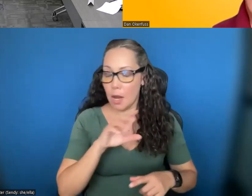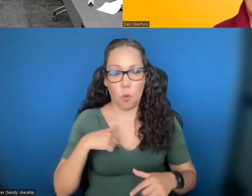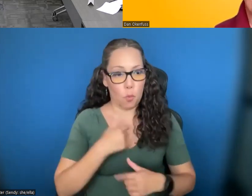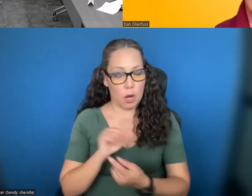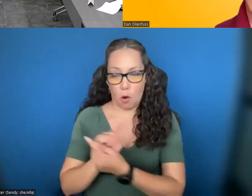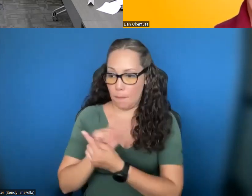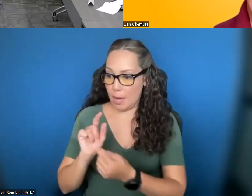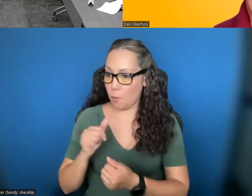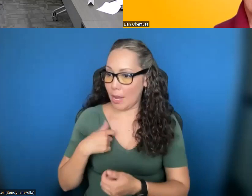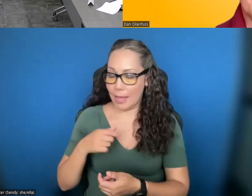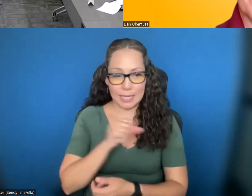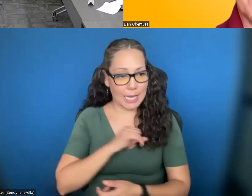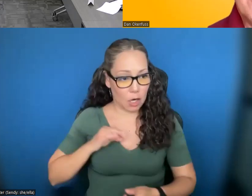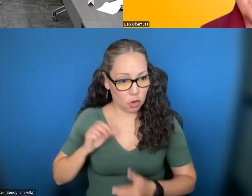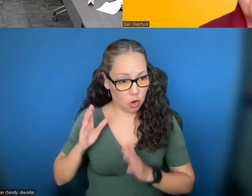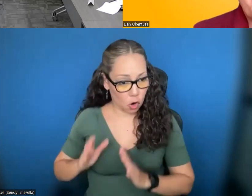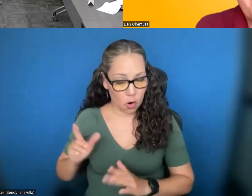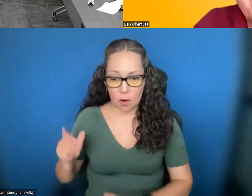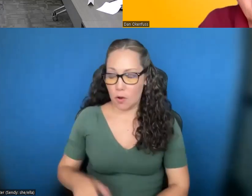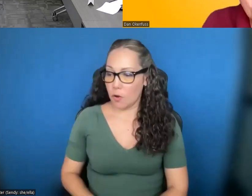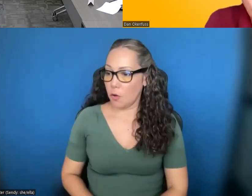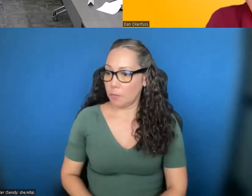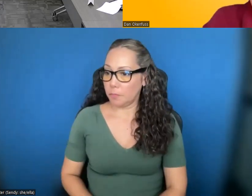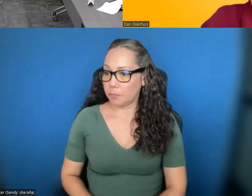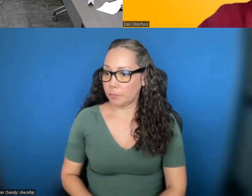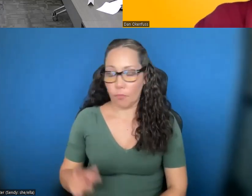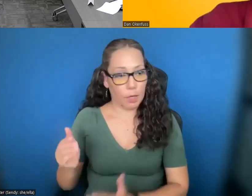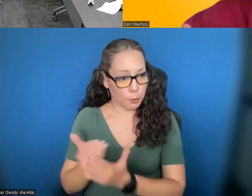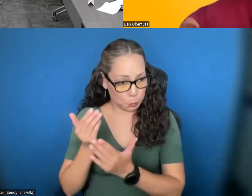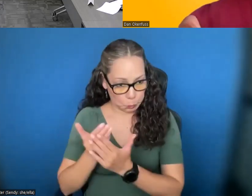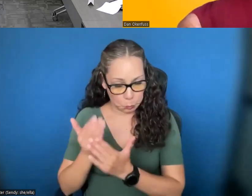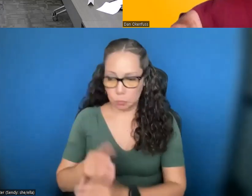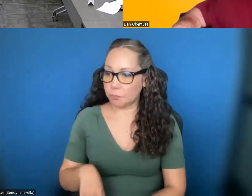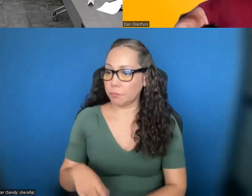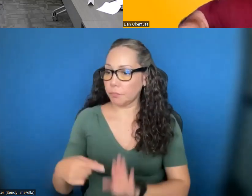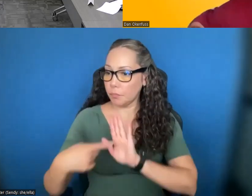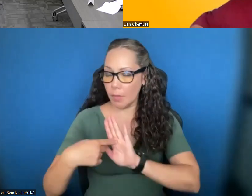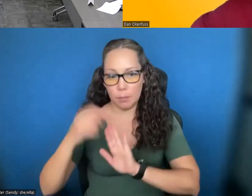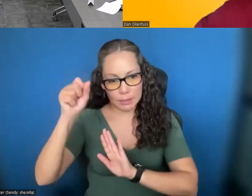Ashby Angelique Ashby who's a new Senator she represents uh Sacramento in yellow counties